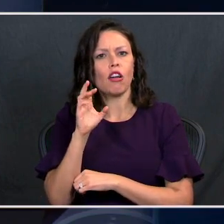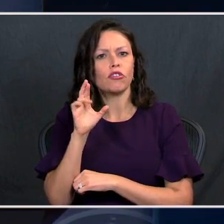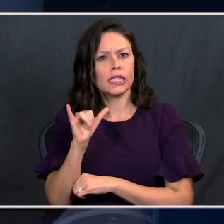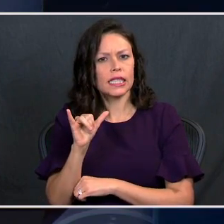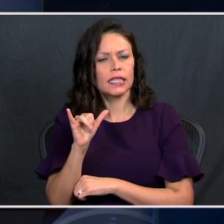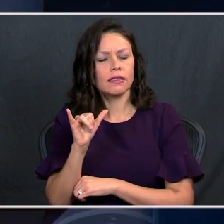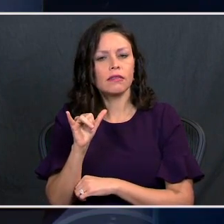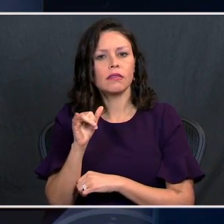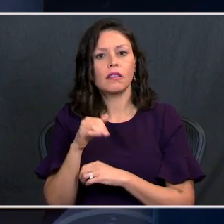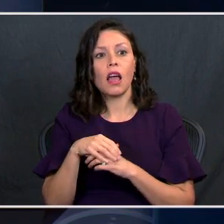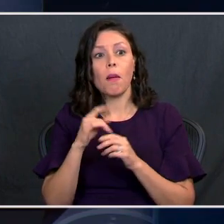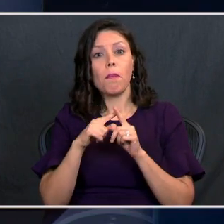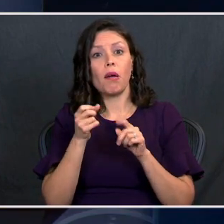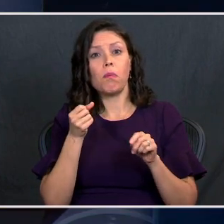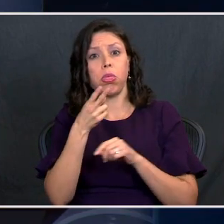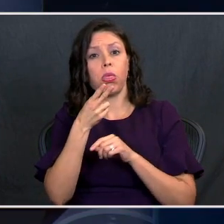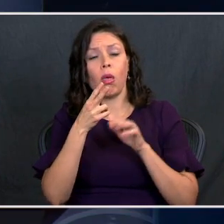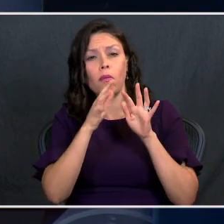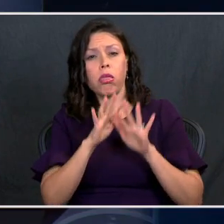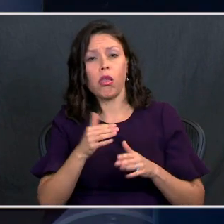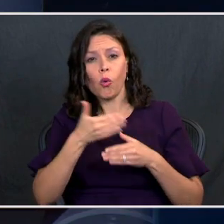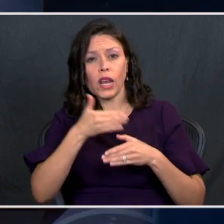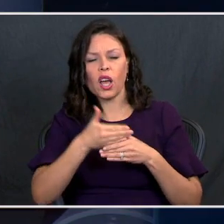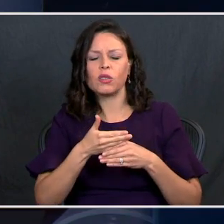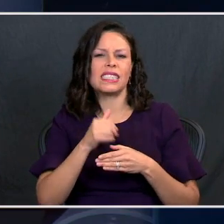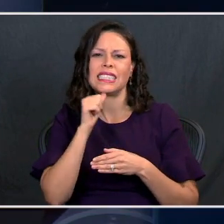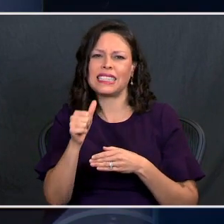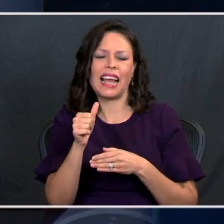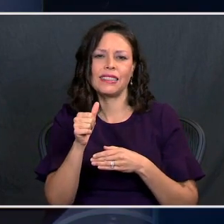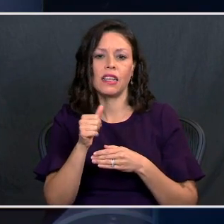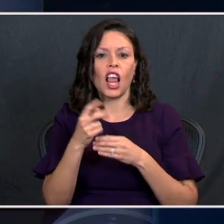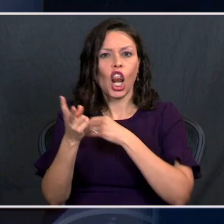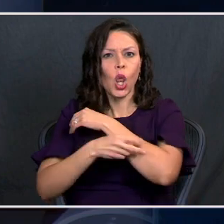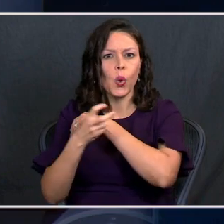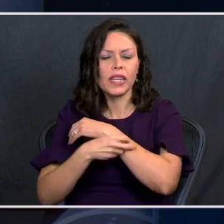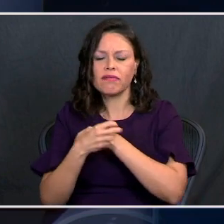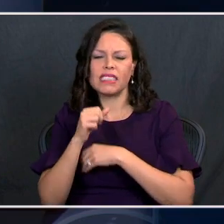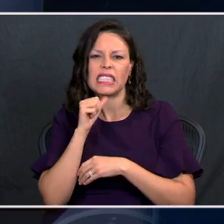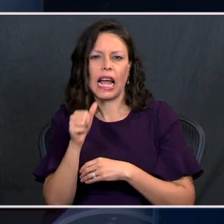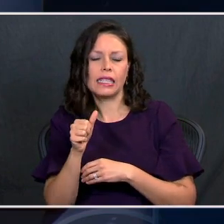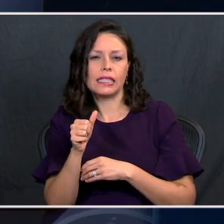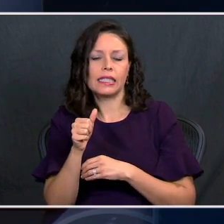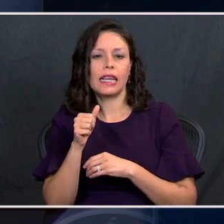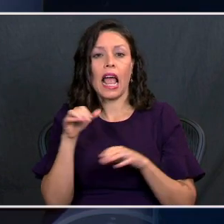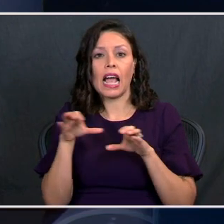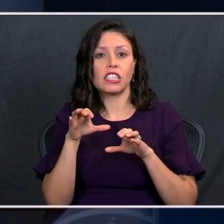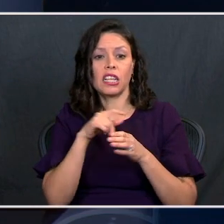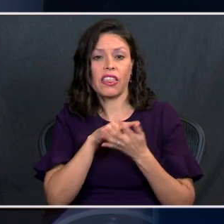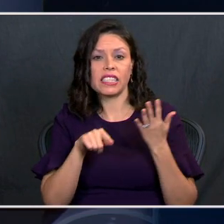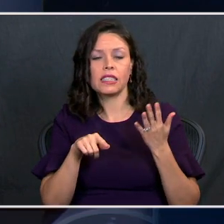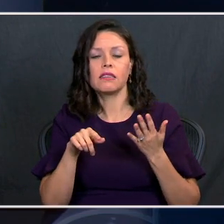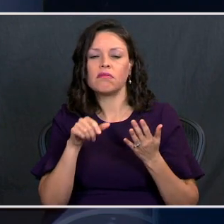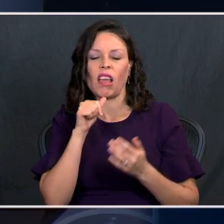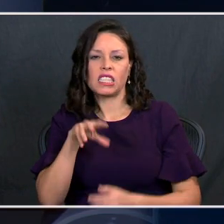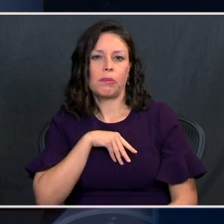but smashing windows is not protesting, and neither is looting. And actions like these are totally unacceptable, and anyone who committed a crime